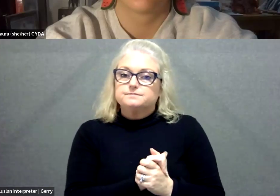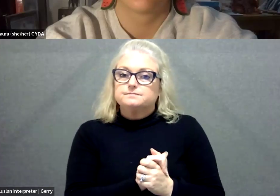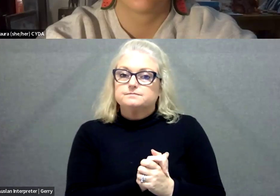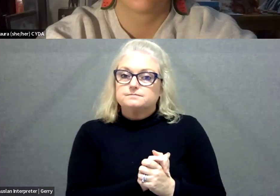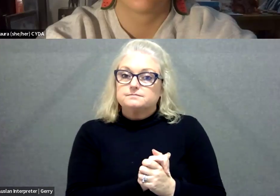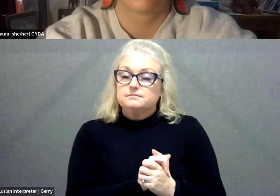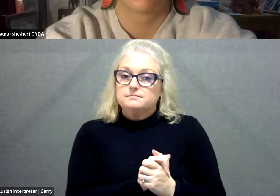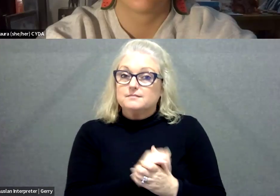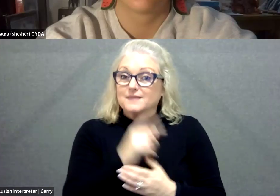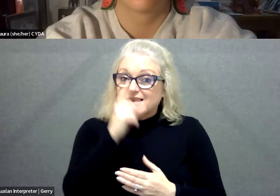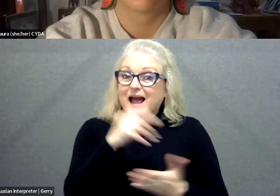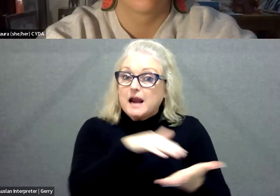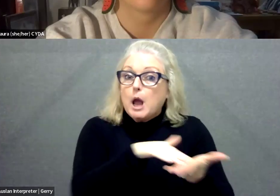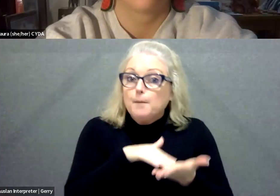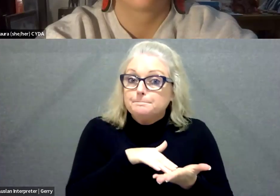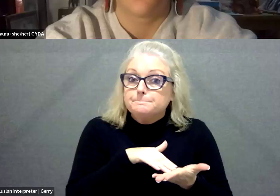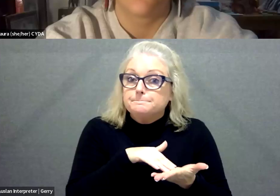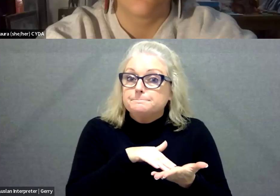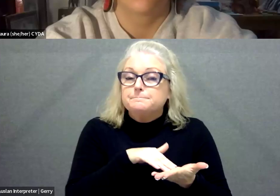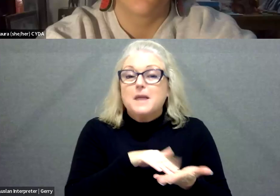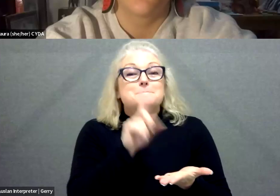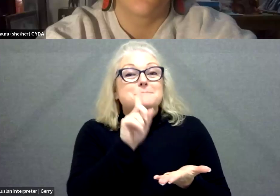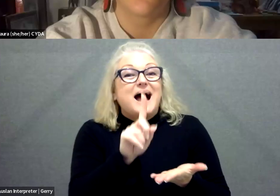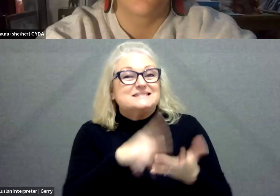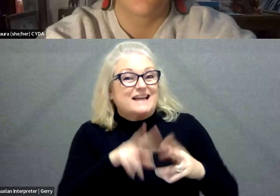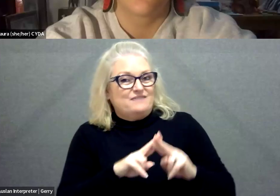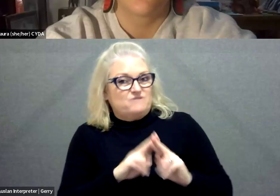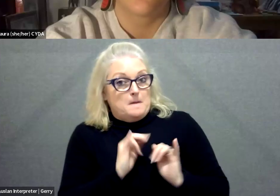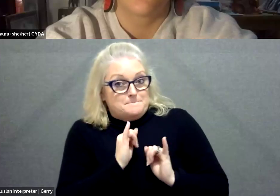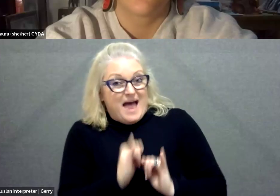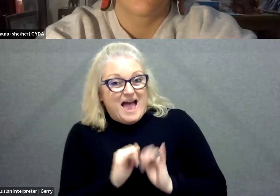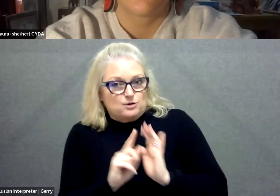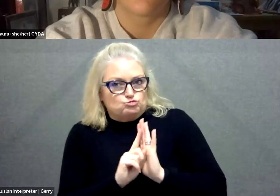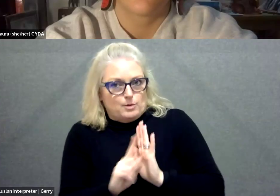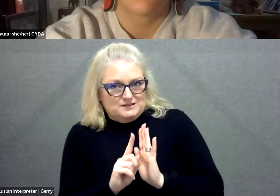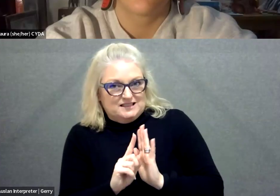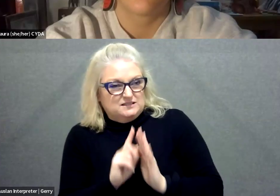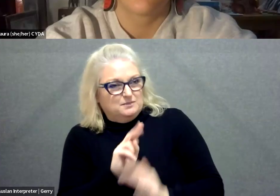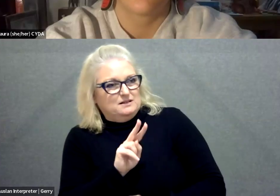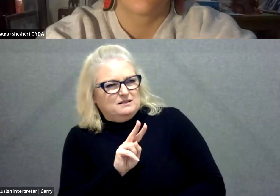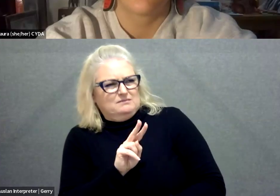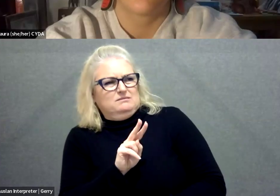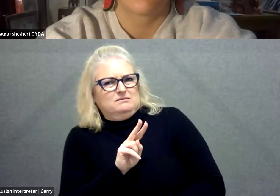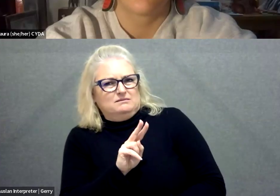can hinder us, depending on how the representation is. This means that if the only representations of